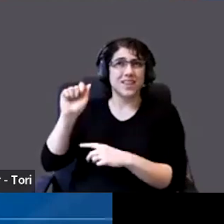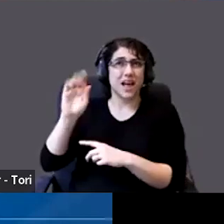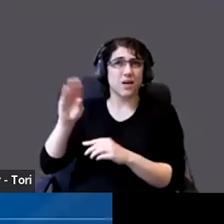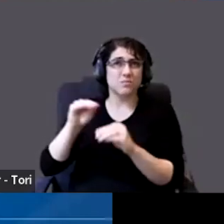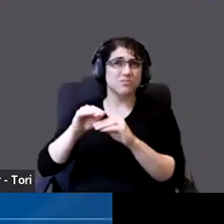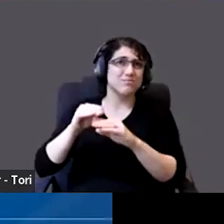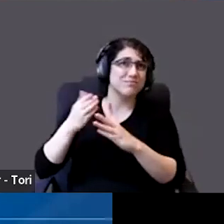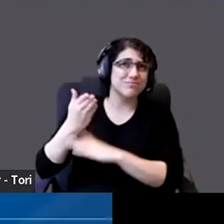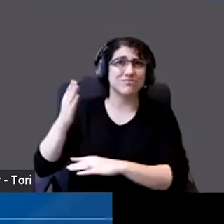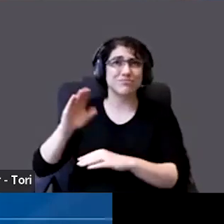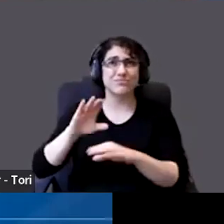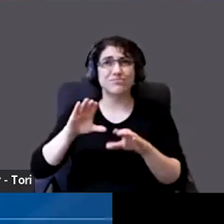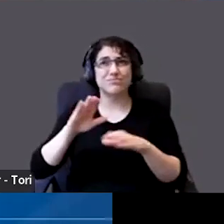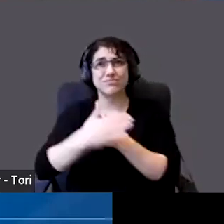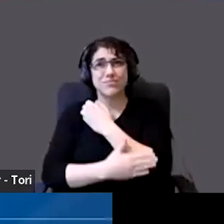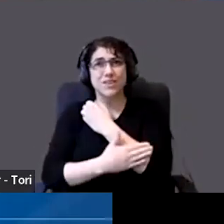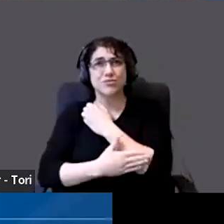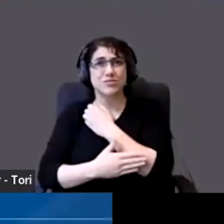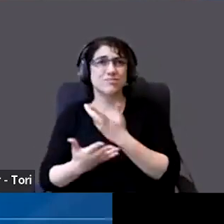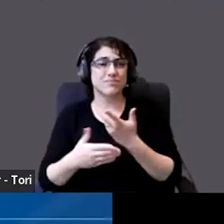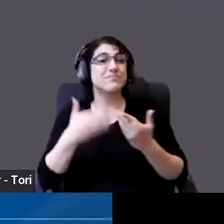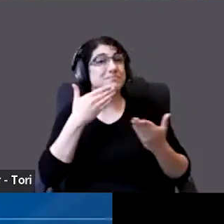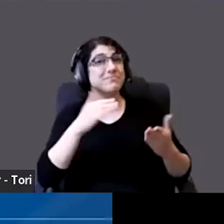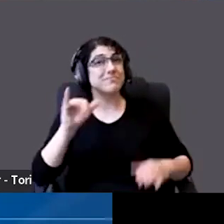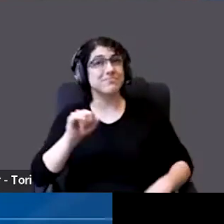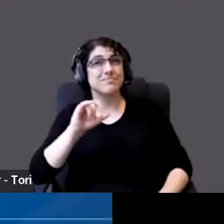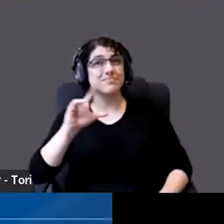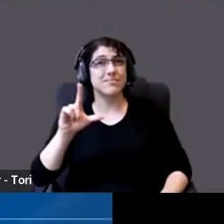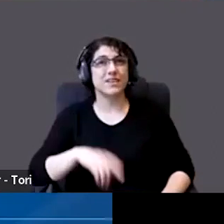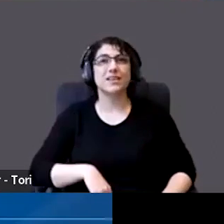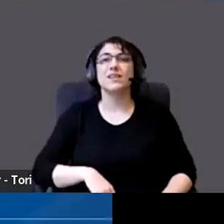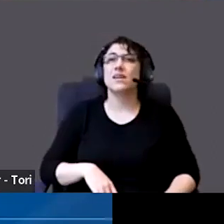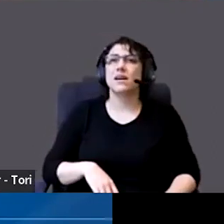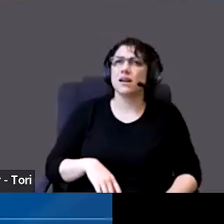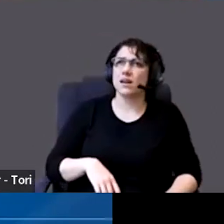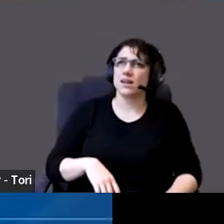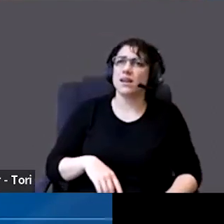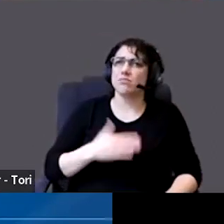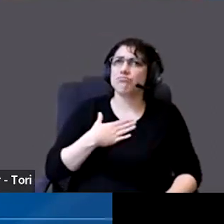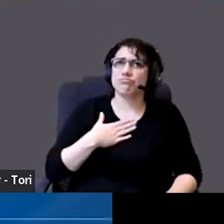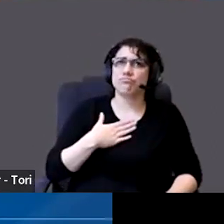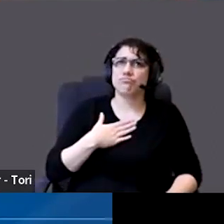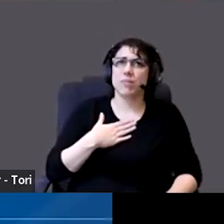Thanks, Jill. Jim, did -- Yes. I mean, Jill, I'm always open to your ideas.